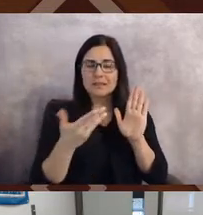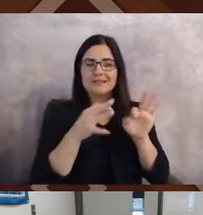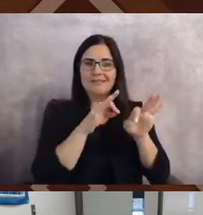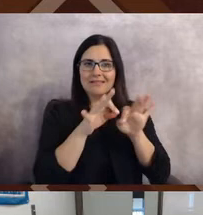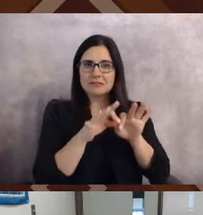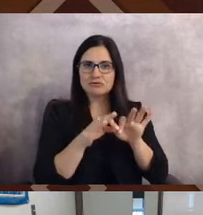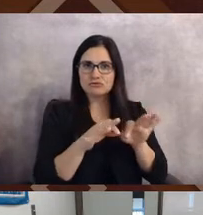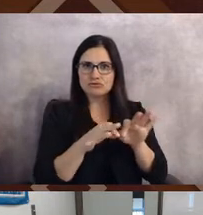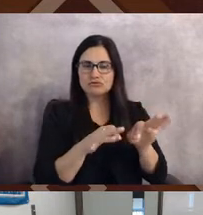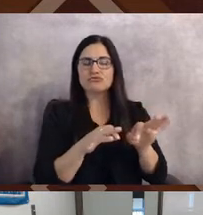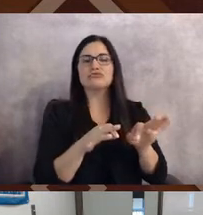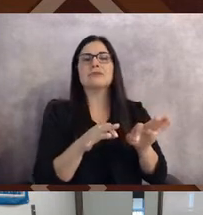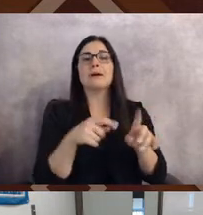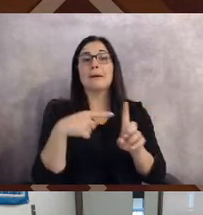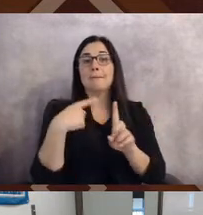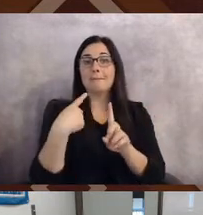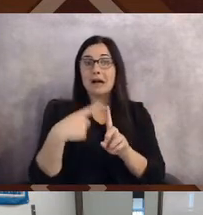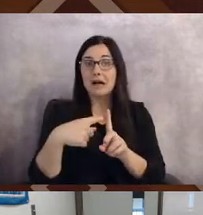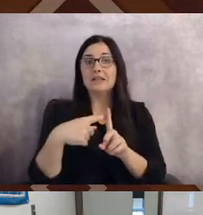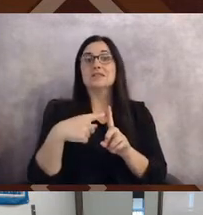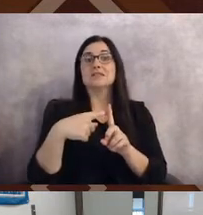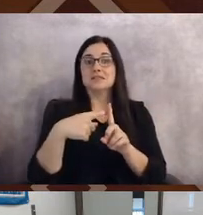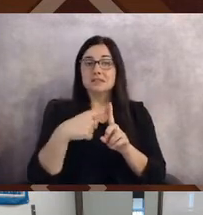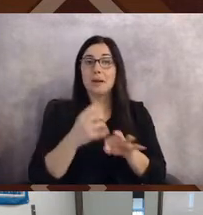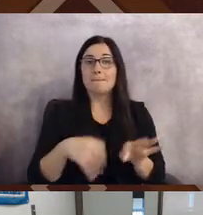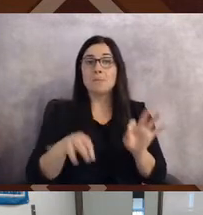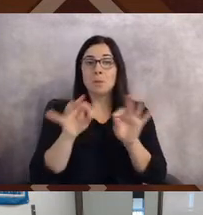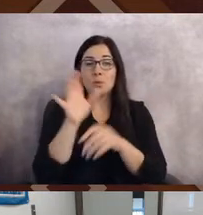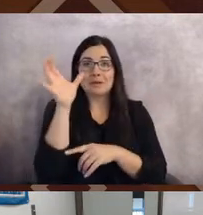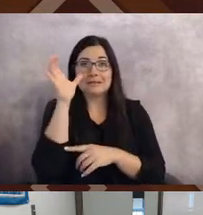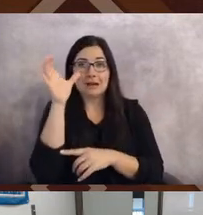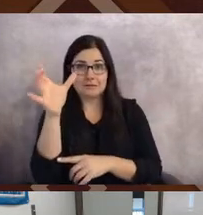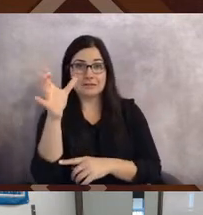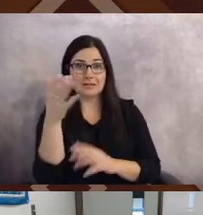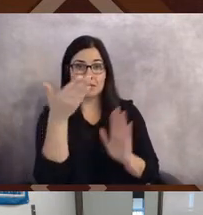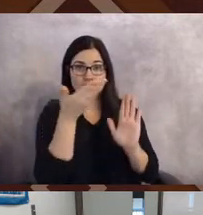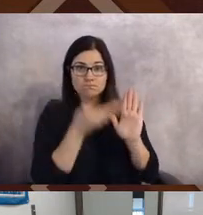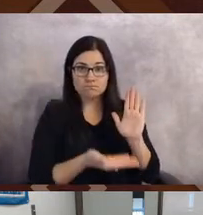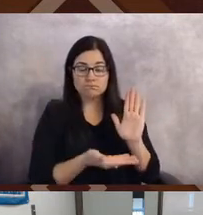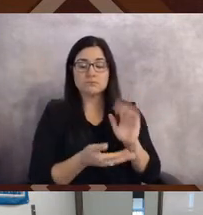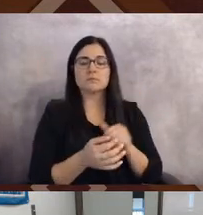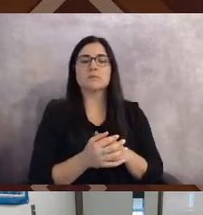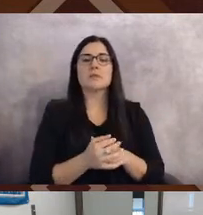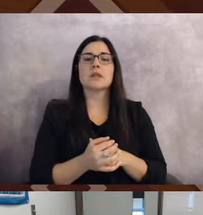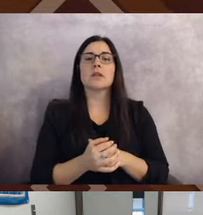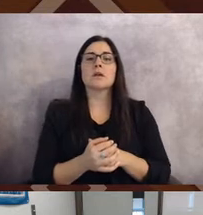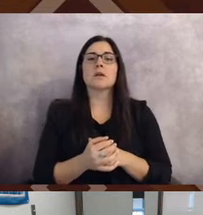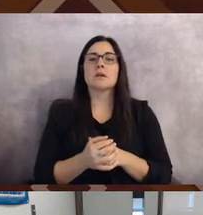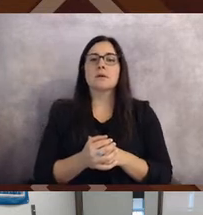but there are also some really, really, really important concepts when when we think about